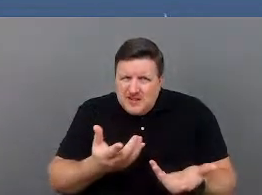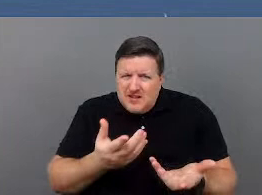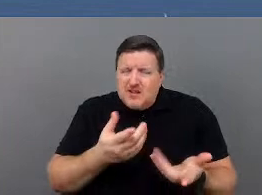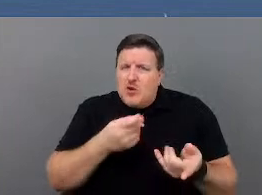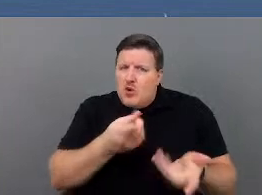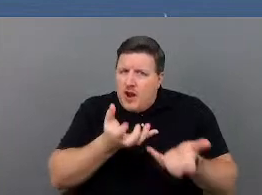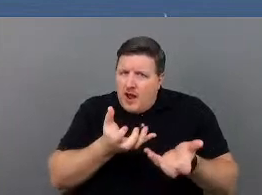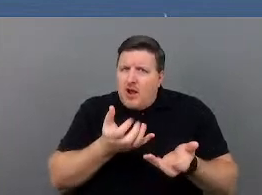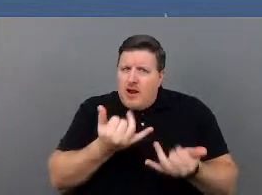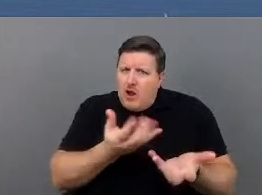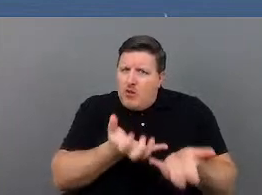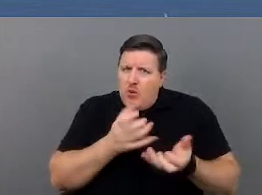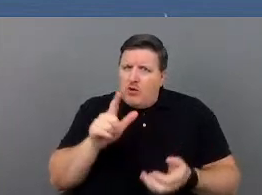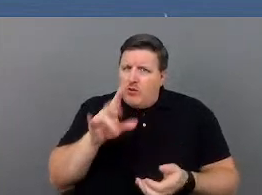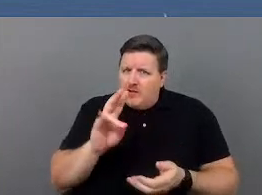OVER 60 OFFICERS ARE CURRENTLY OUT ON DISABILITY, NOT